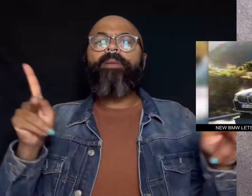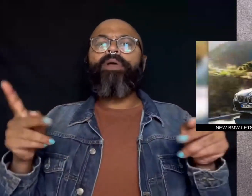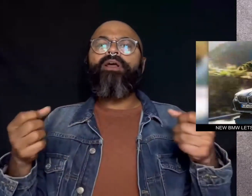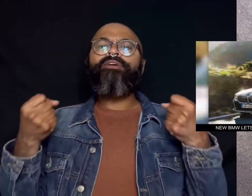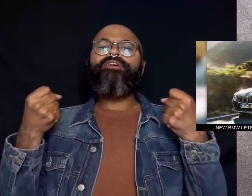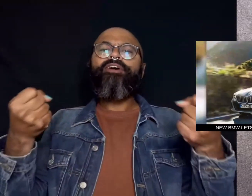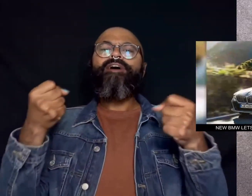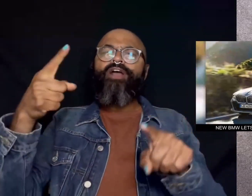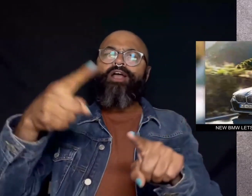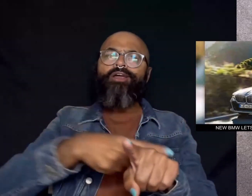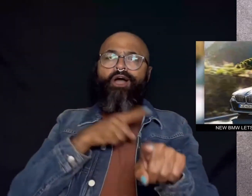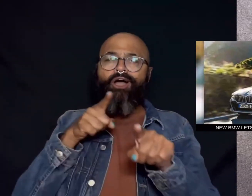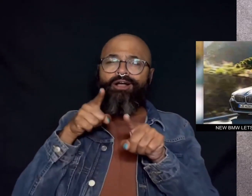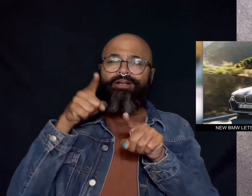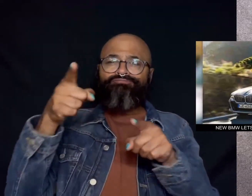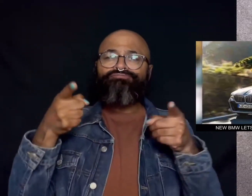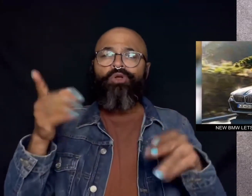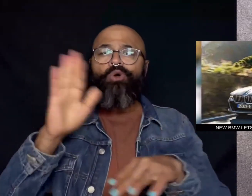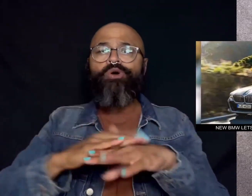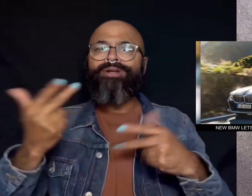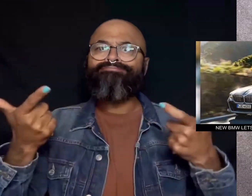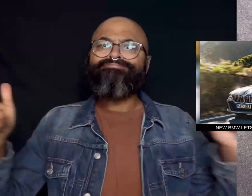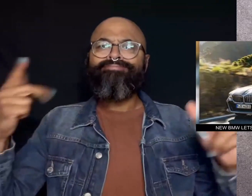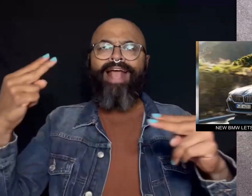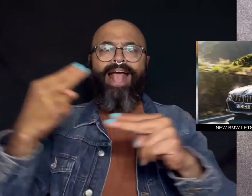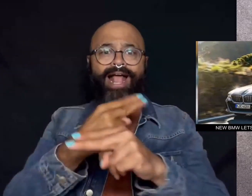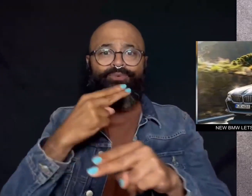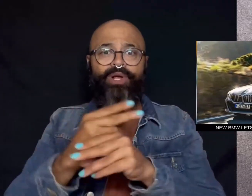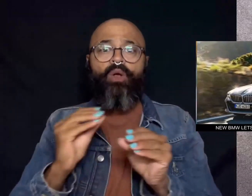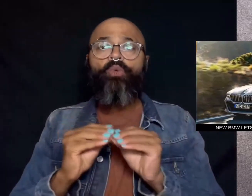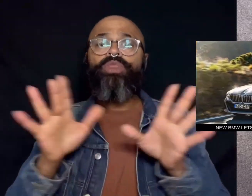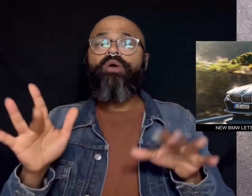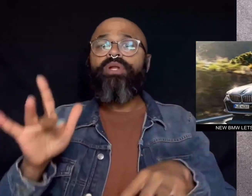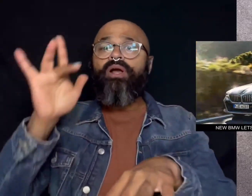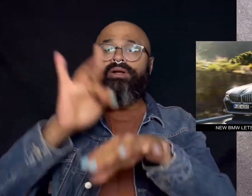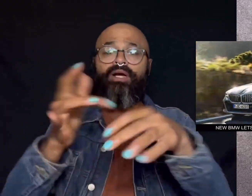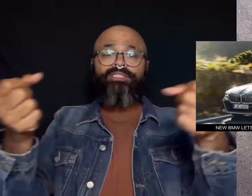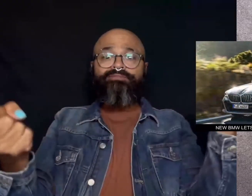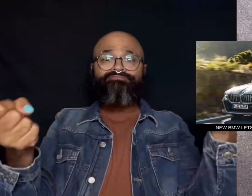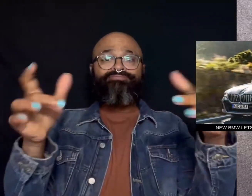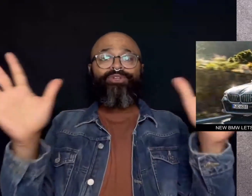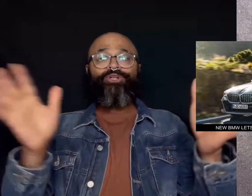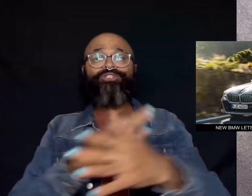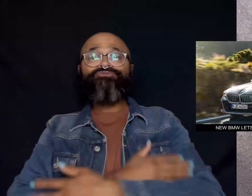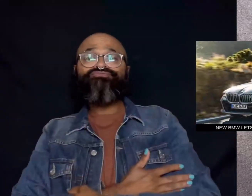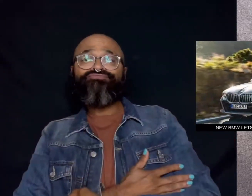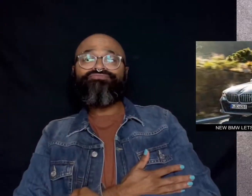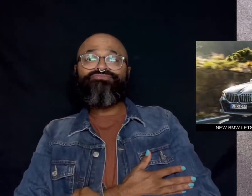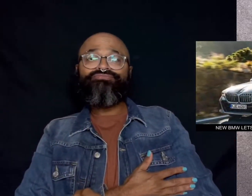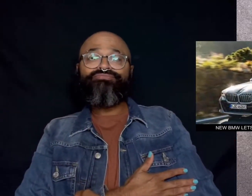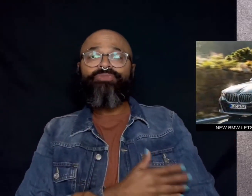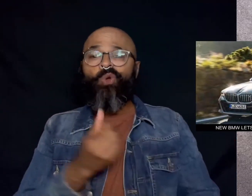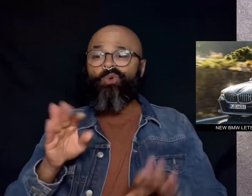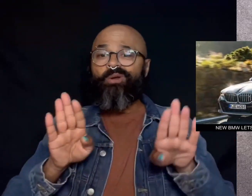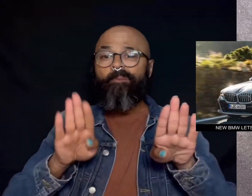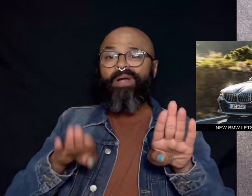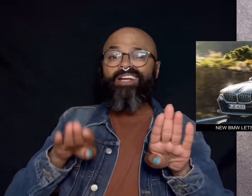It allows people to drive long distances on major highways without touching the steering wheel or the pedals.